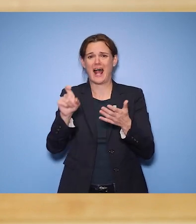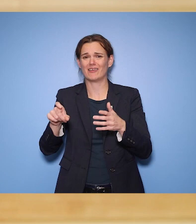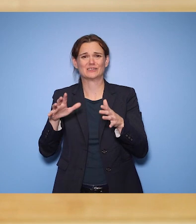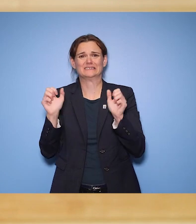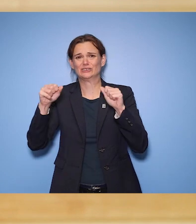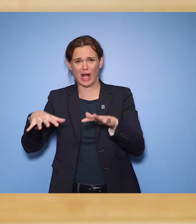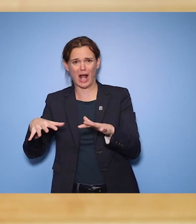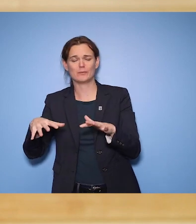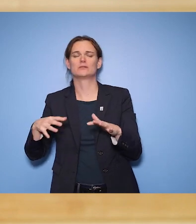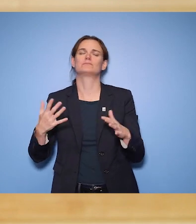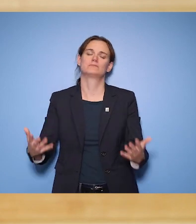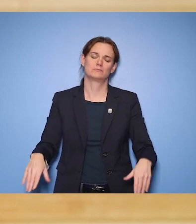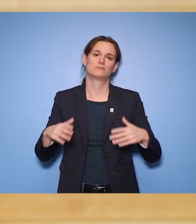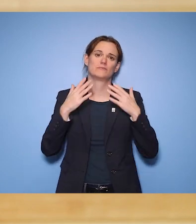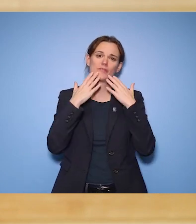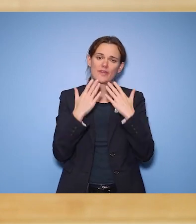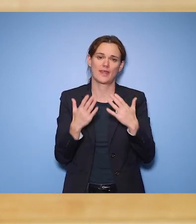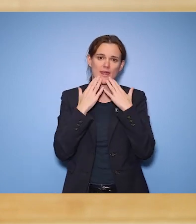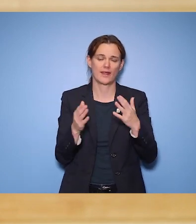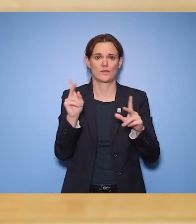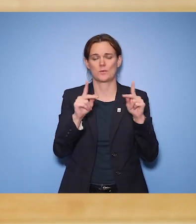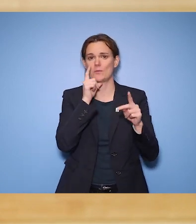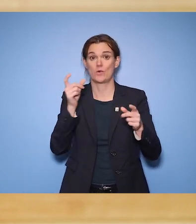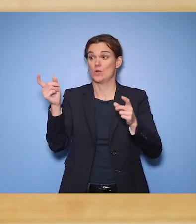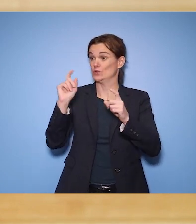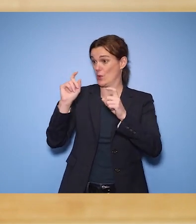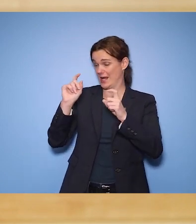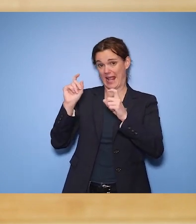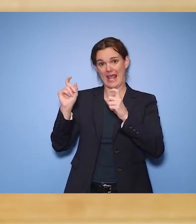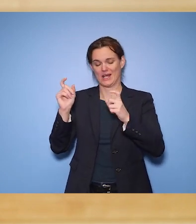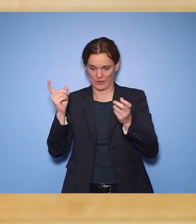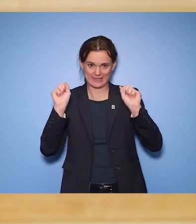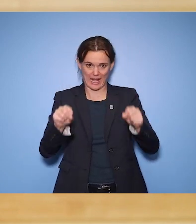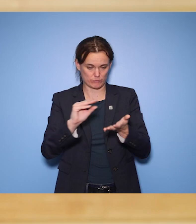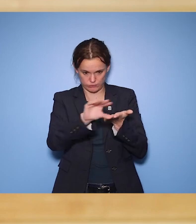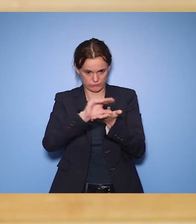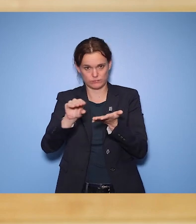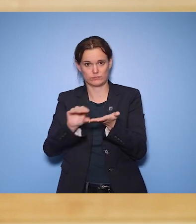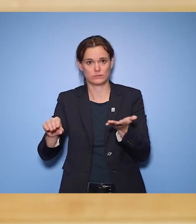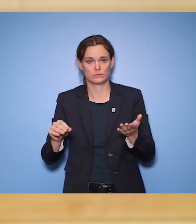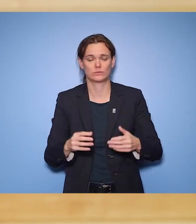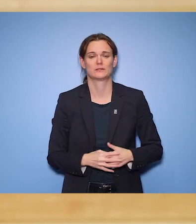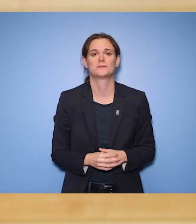that the investment pays incredible dividends for years to come. Now before we move on I